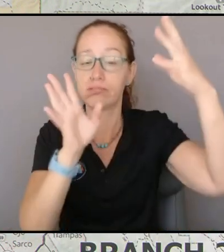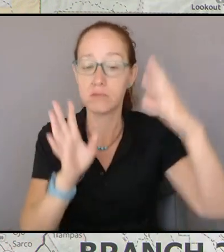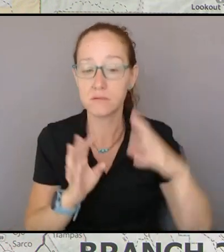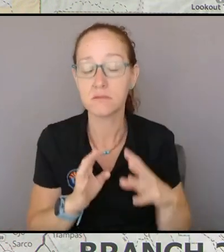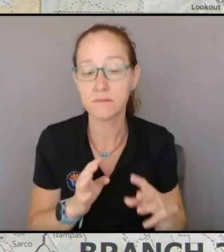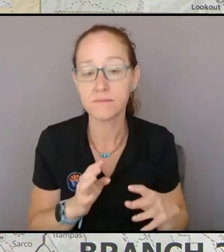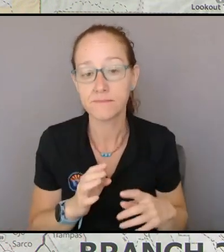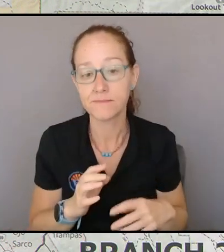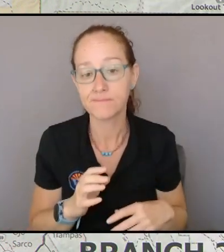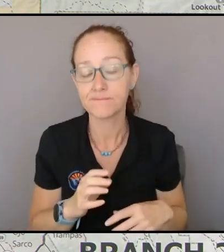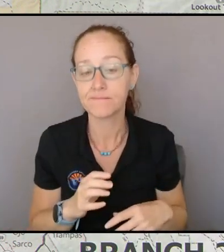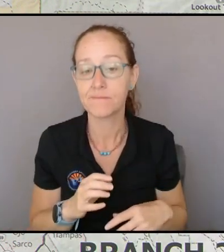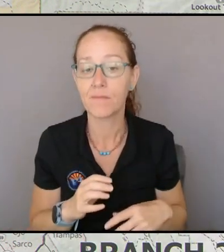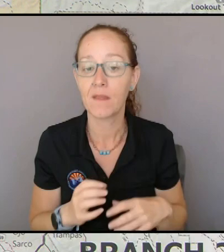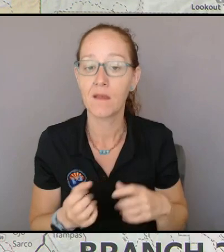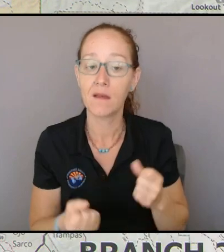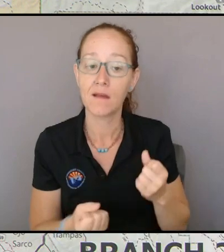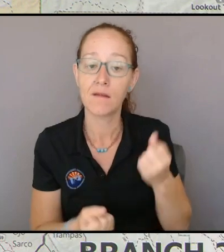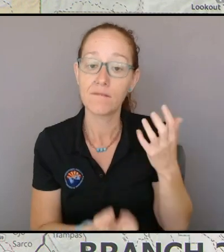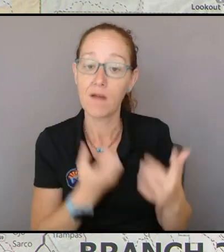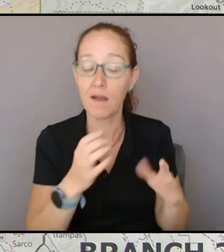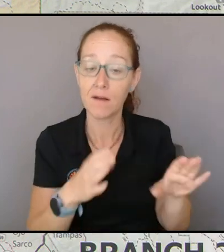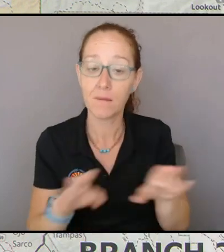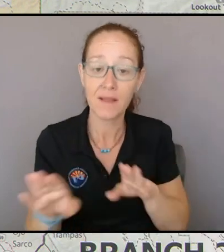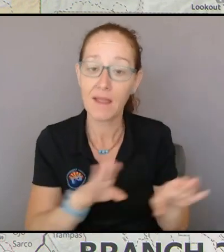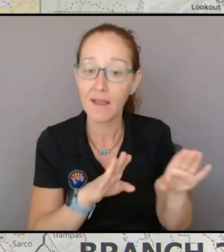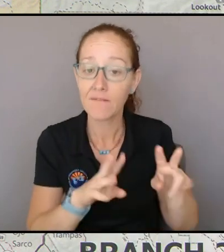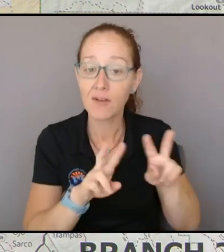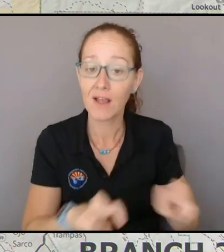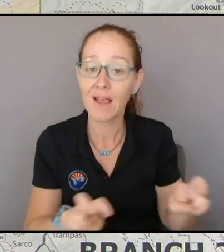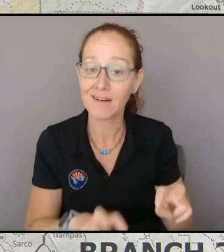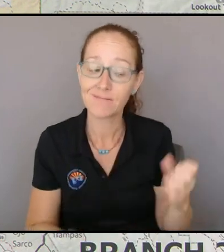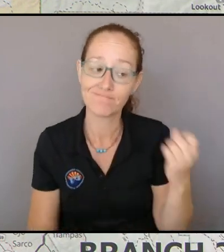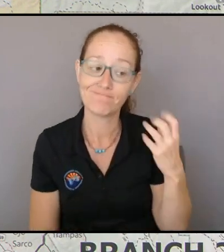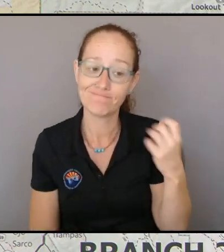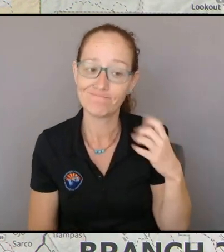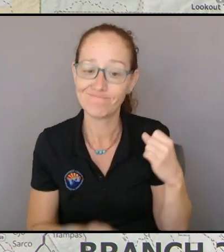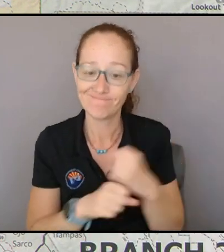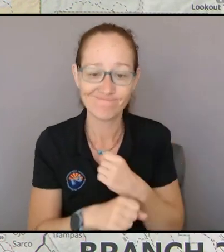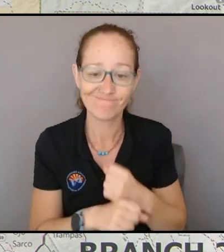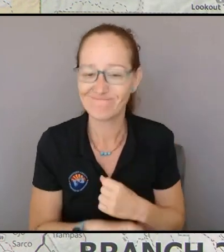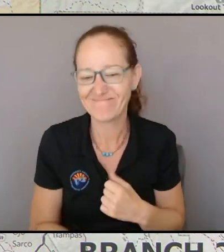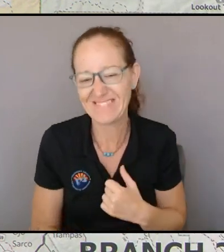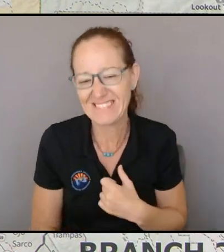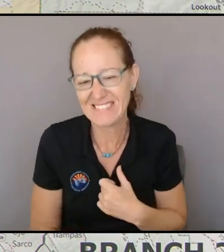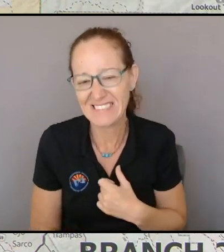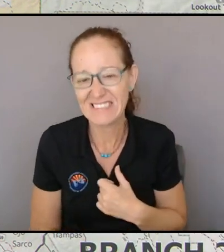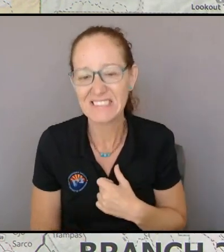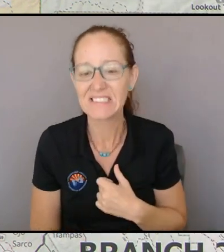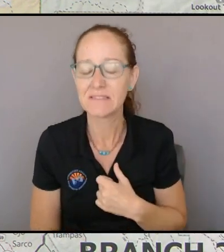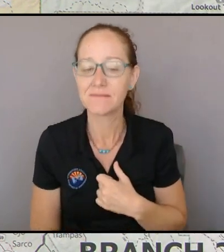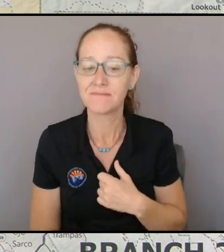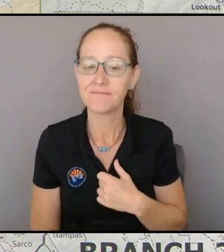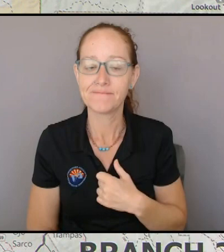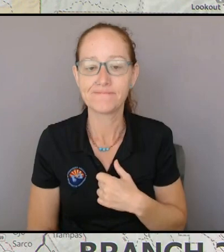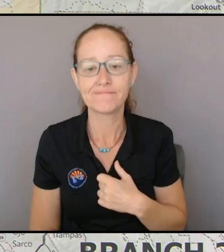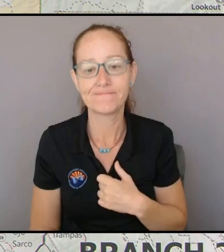behavior analyst gave us an unpleasant statistic that this is the sixth-- this is one of the top six as far as